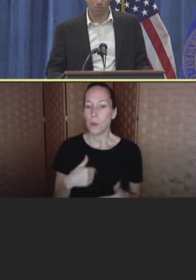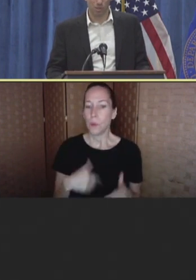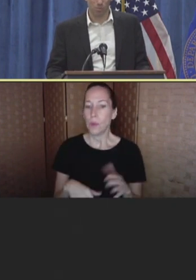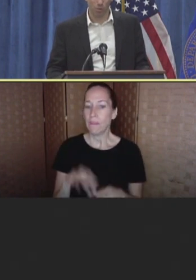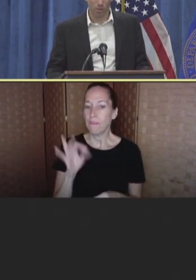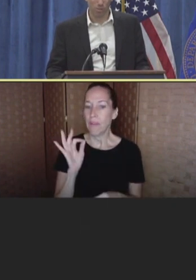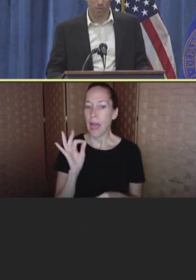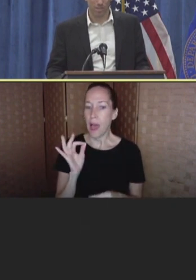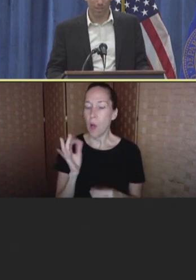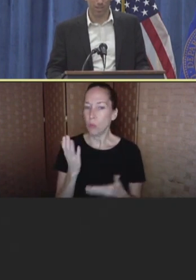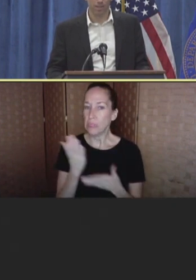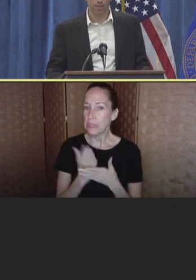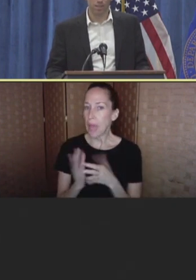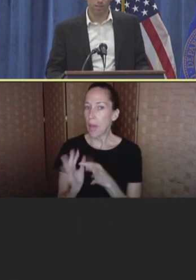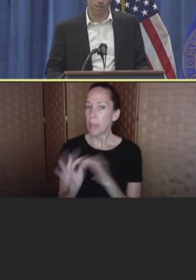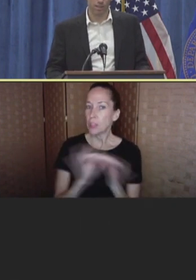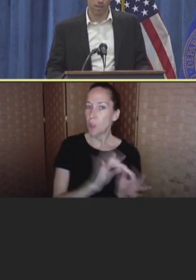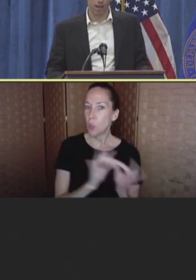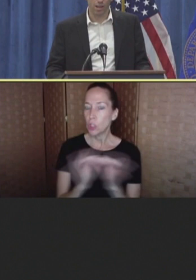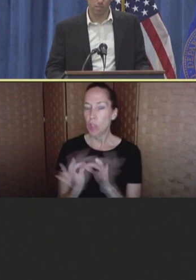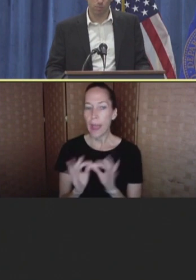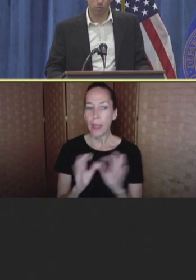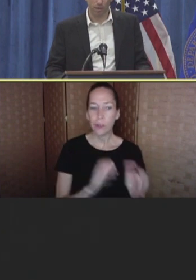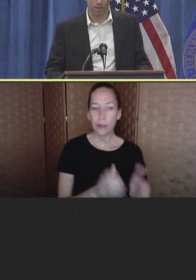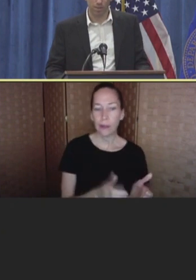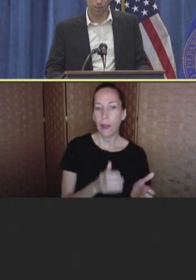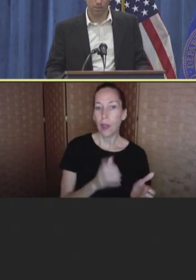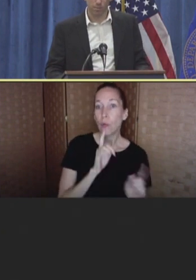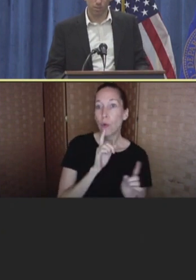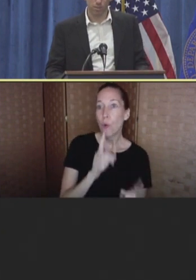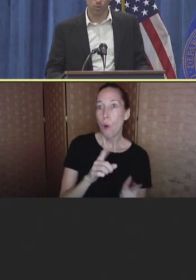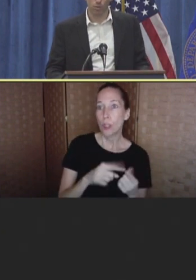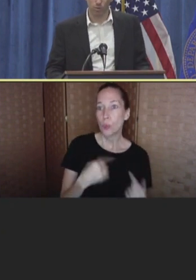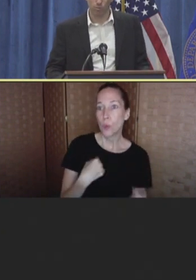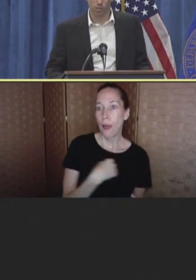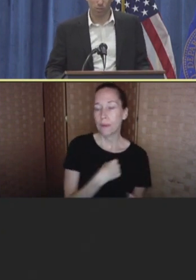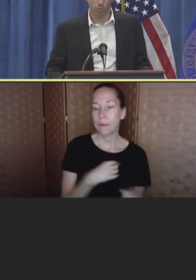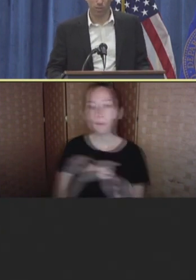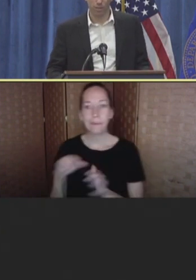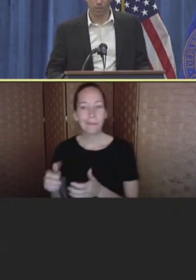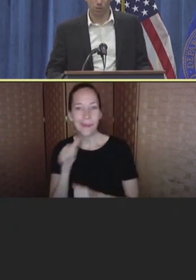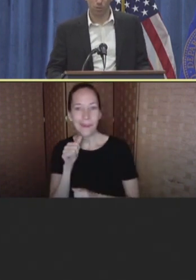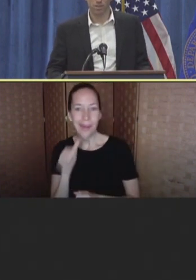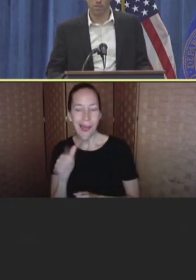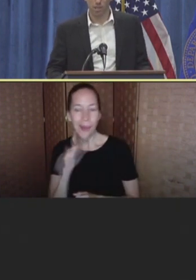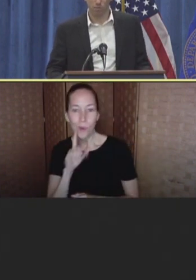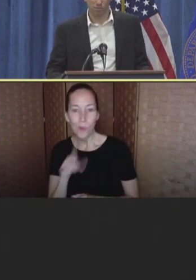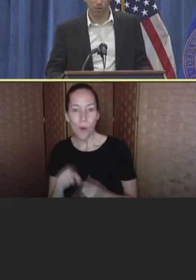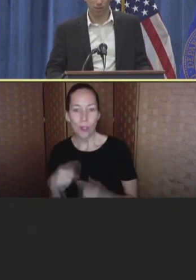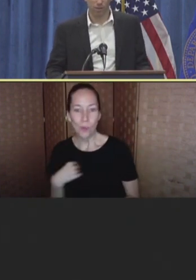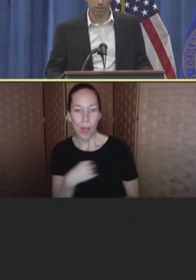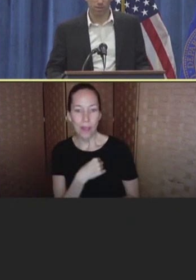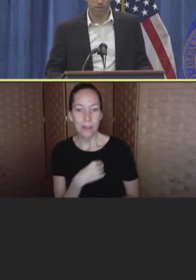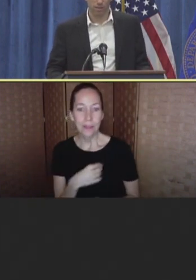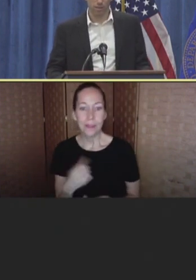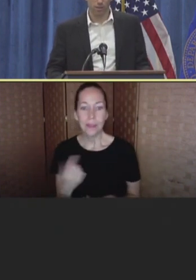the asymptomatic subject also measured with increase in some of the vitals, including